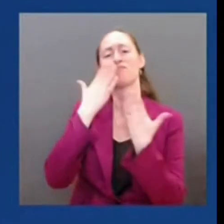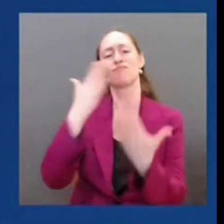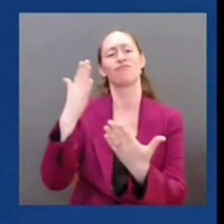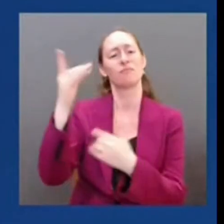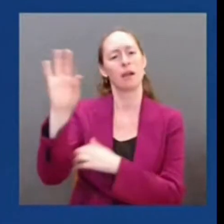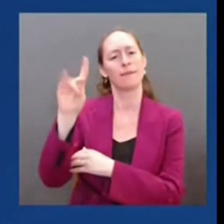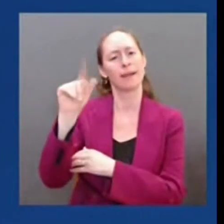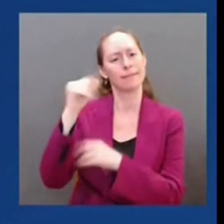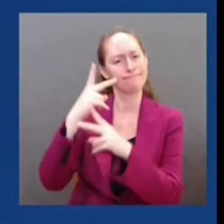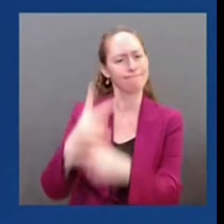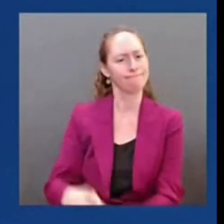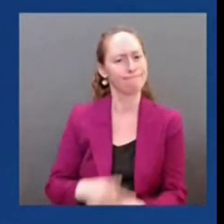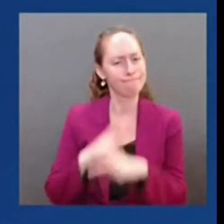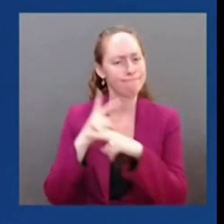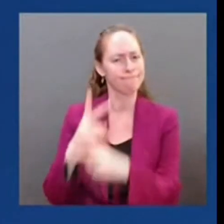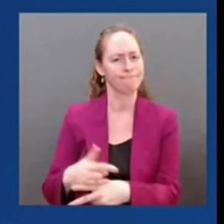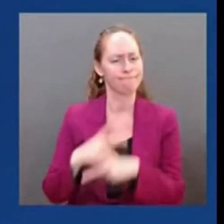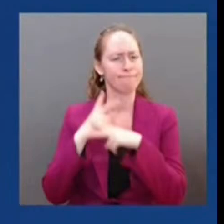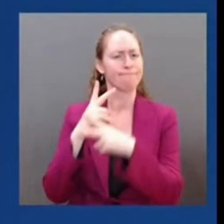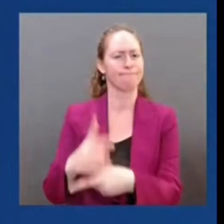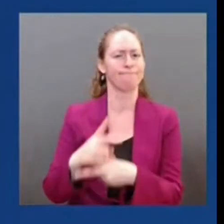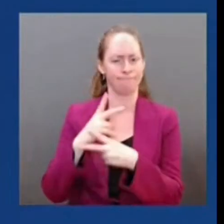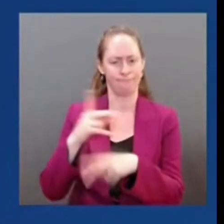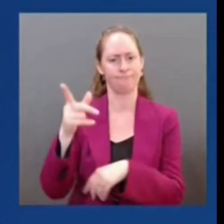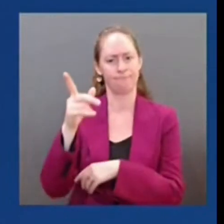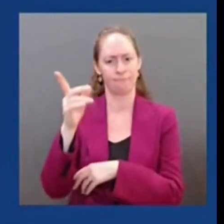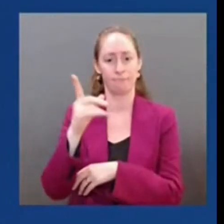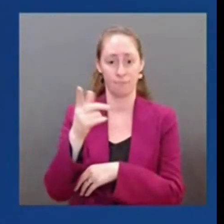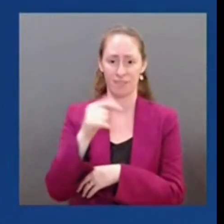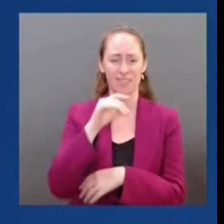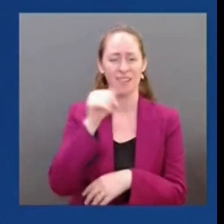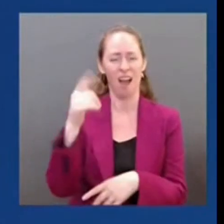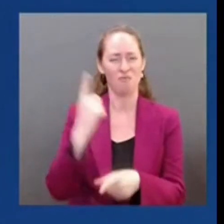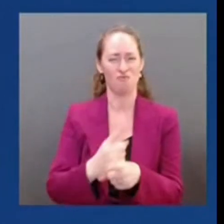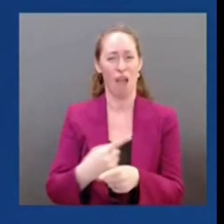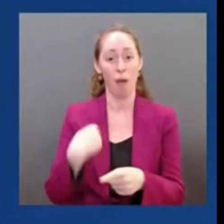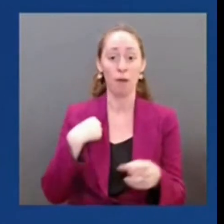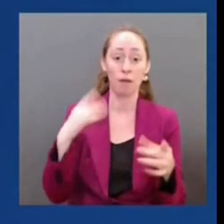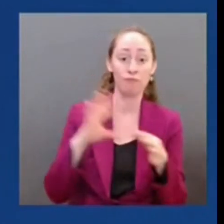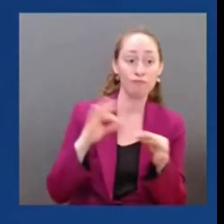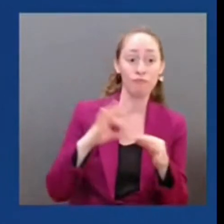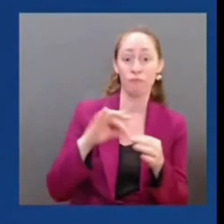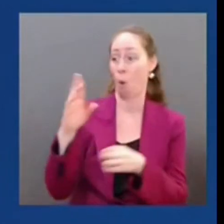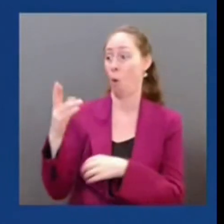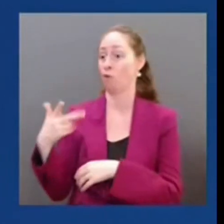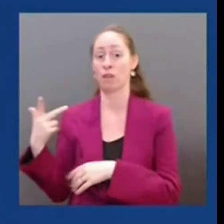RESOURCES INTO IT. SO IT WOULDN'T BE APPROPRIATE